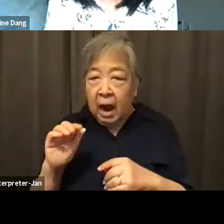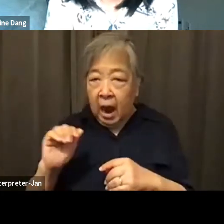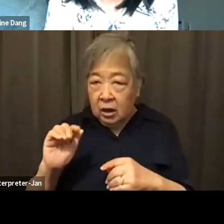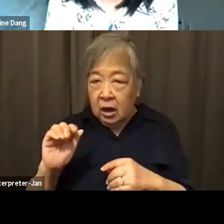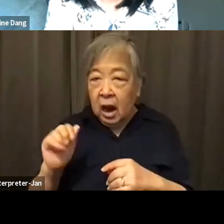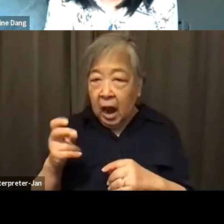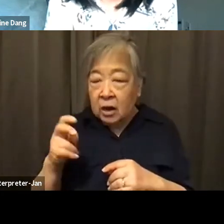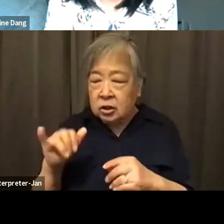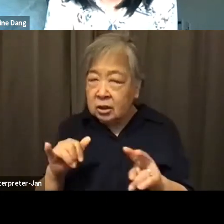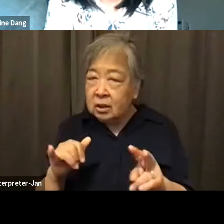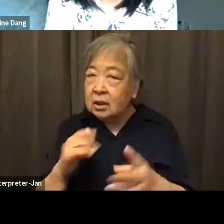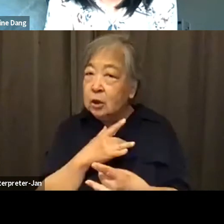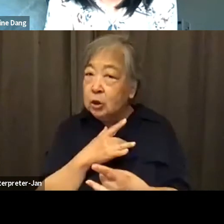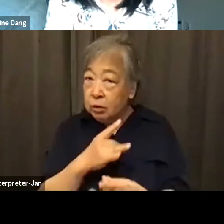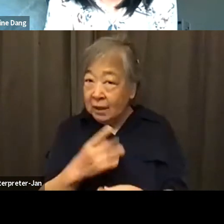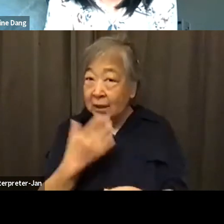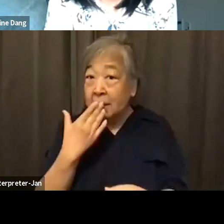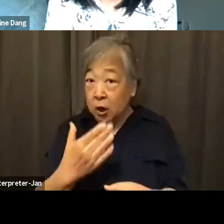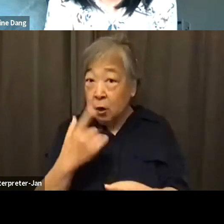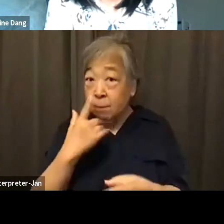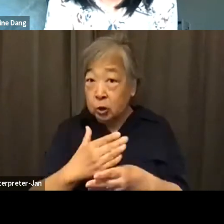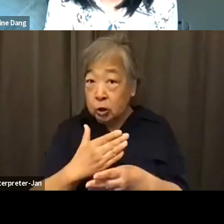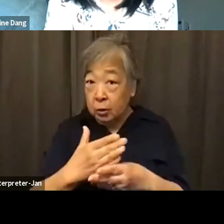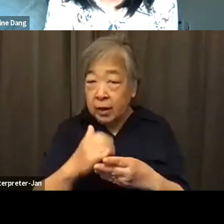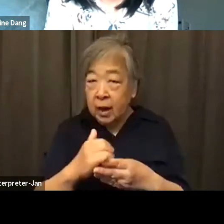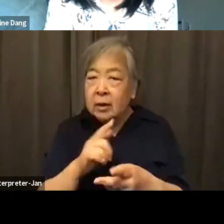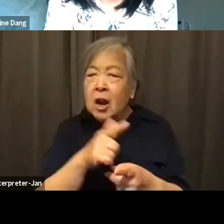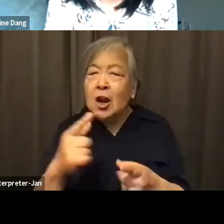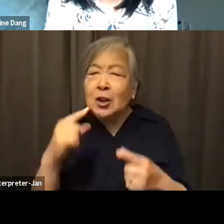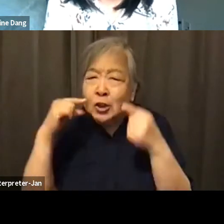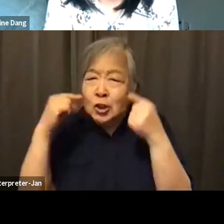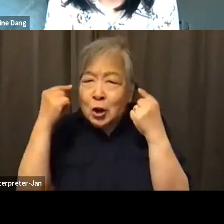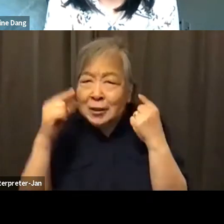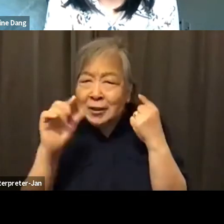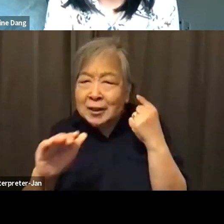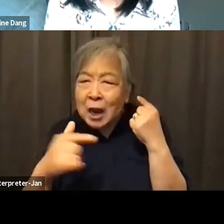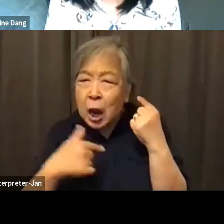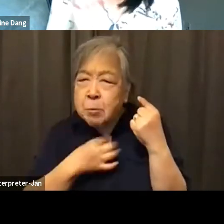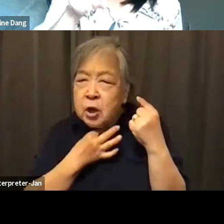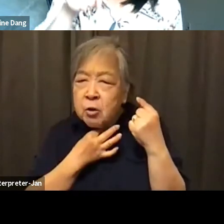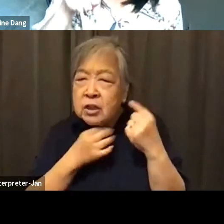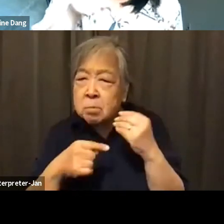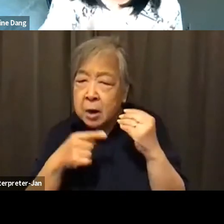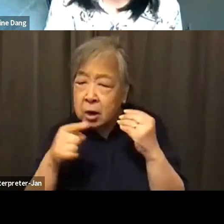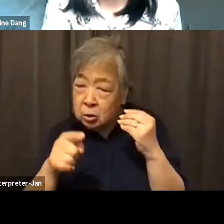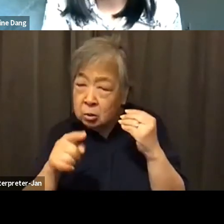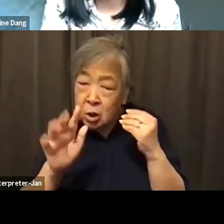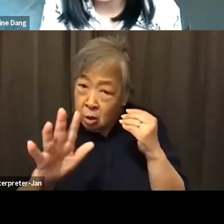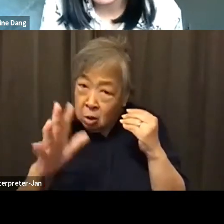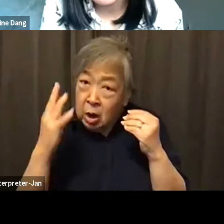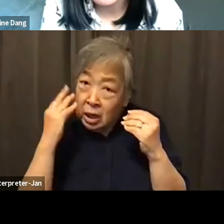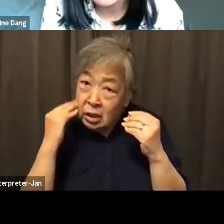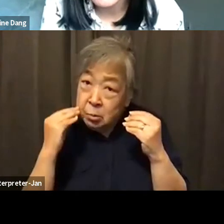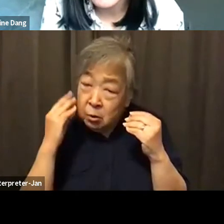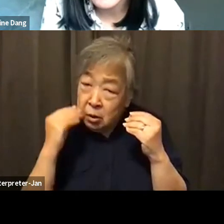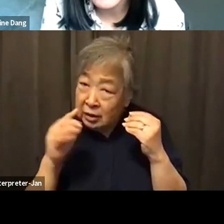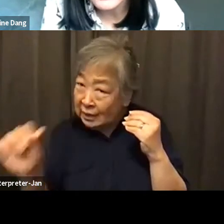That is really interesting, and Geraldine, I'm curious, did your experiences echo those of Emely's and Istou's?